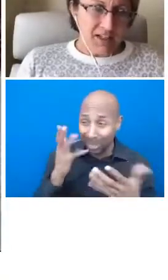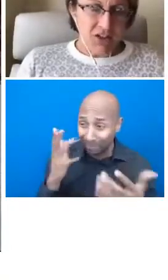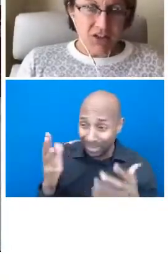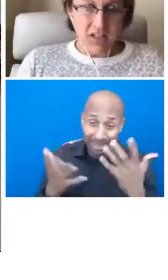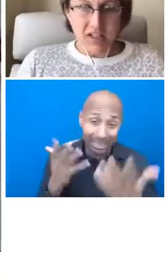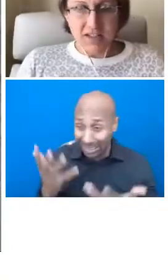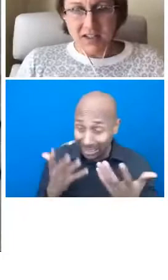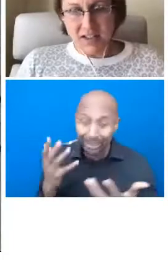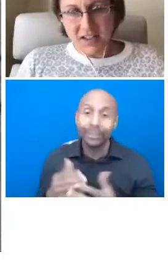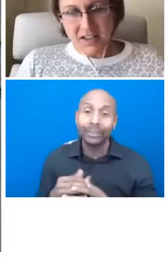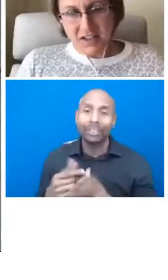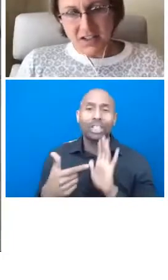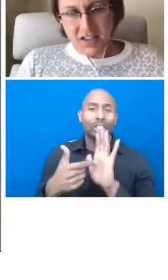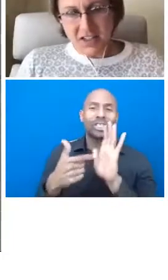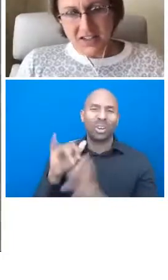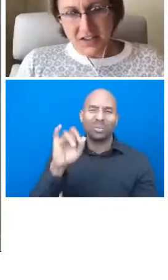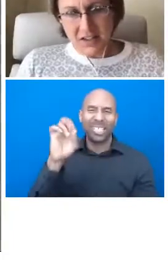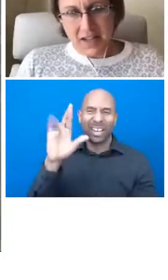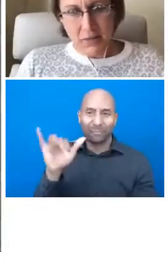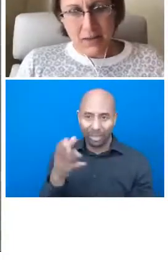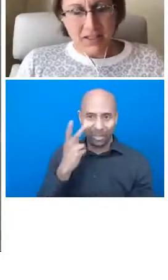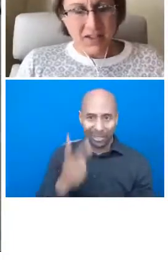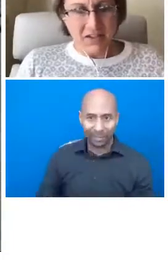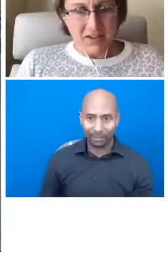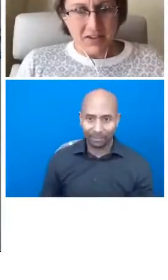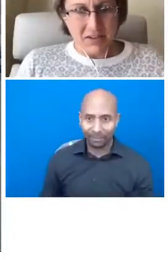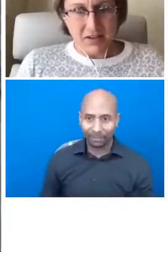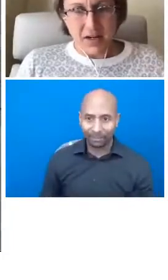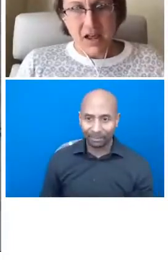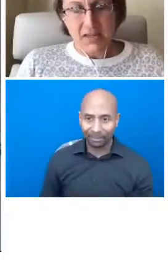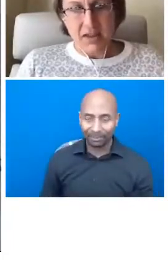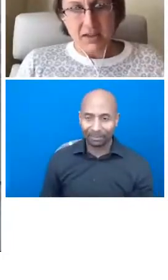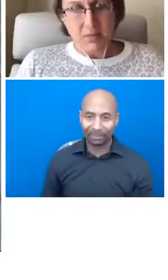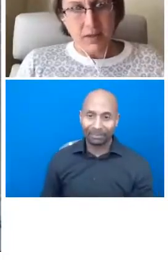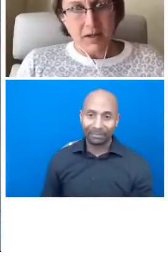It's interesting because there are these little lightweight materials. They're little nothings.